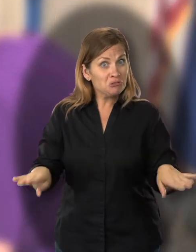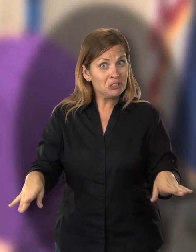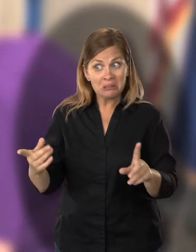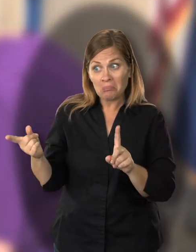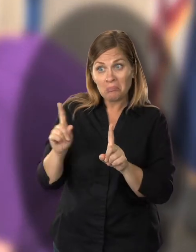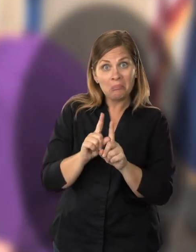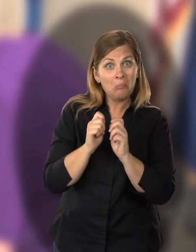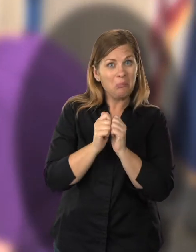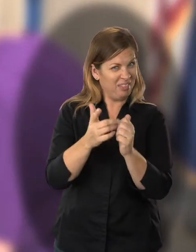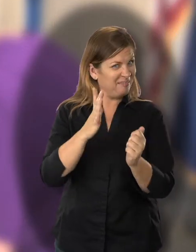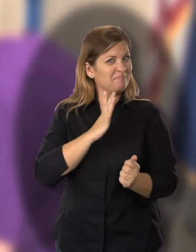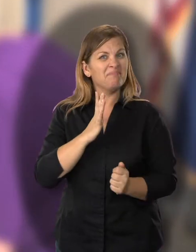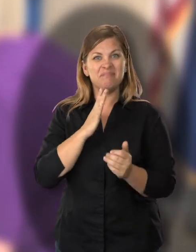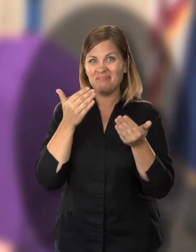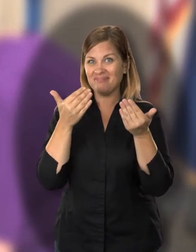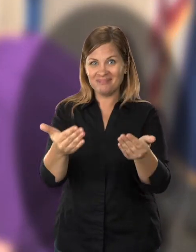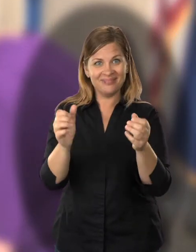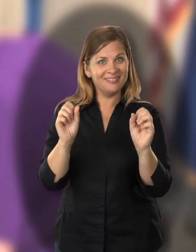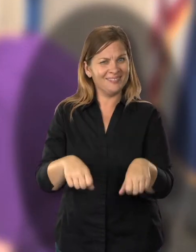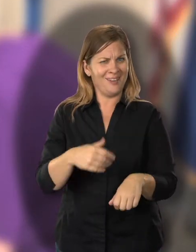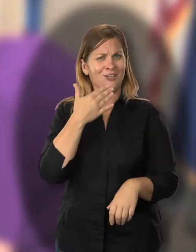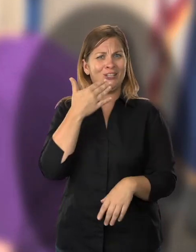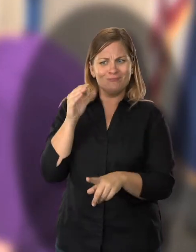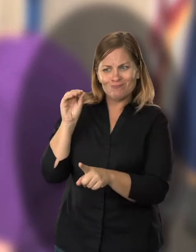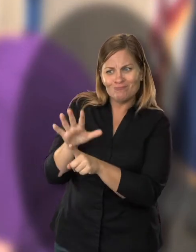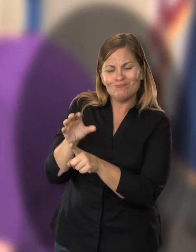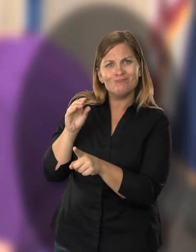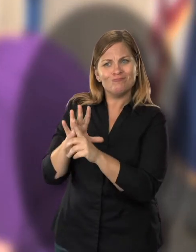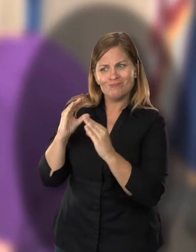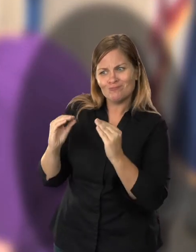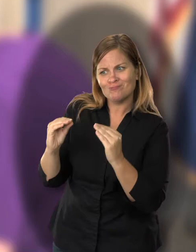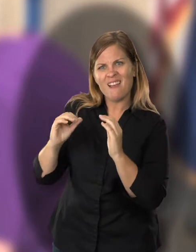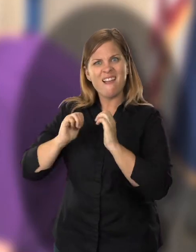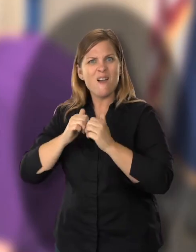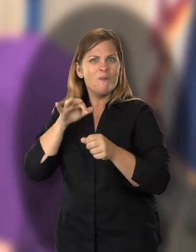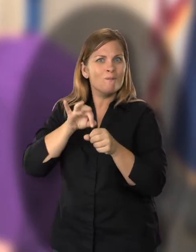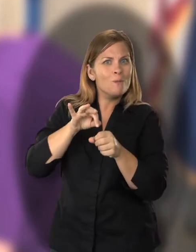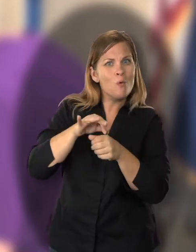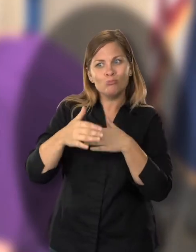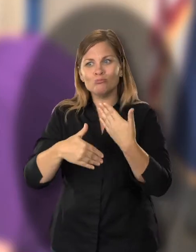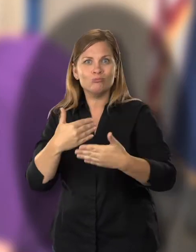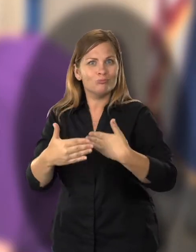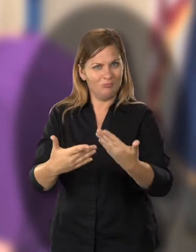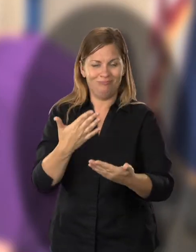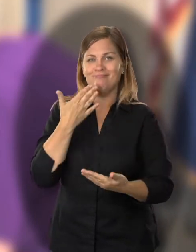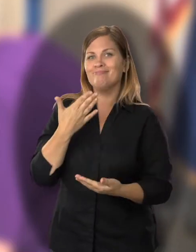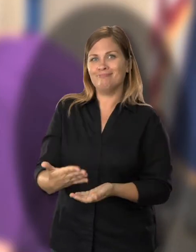Your children can accompany you into the voting booth. This is a good chance to show them that voting is important